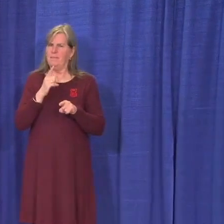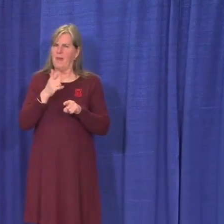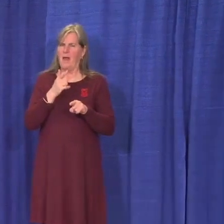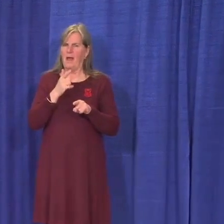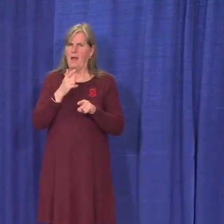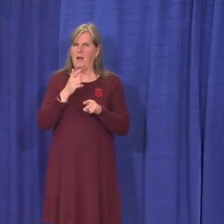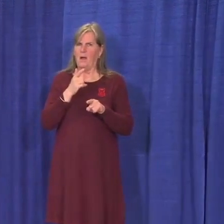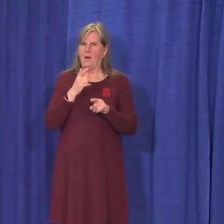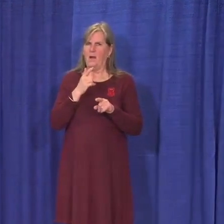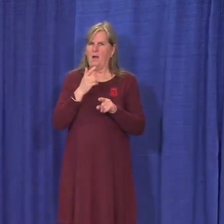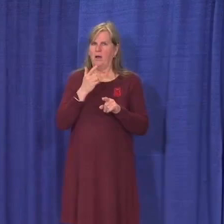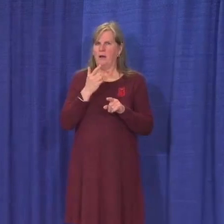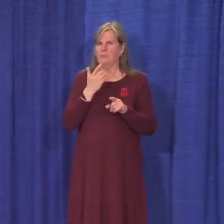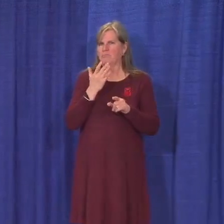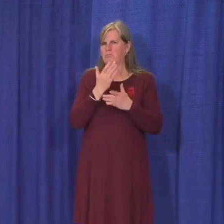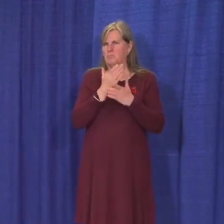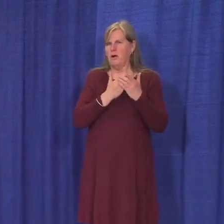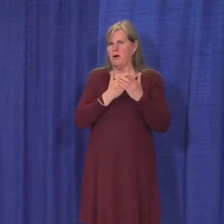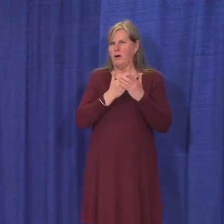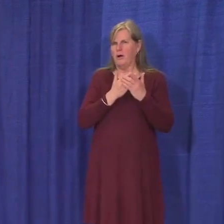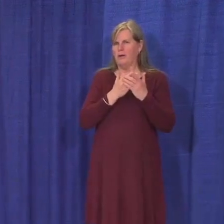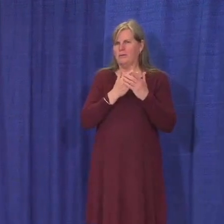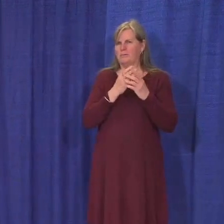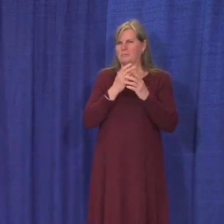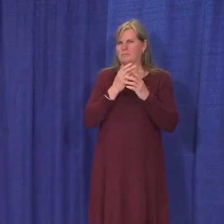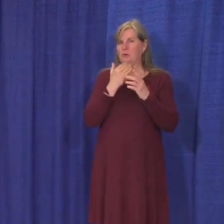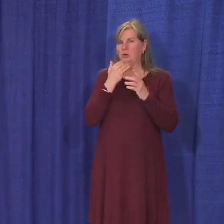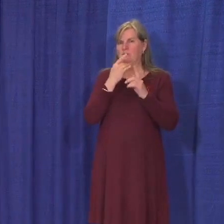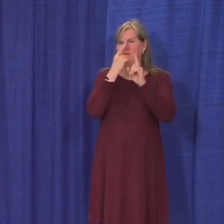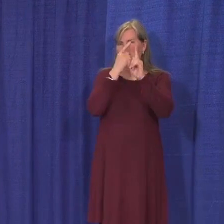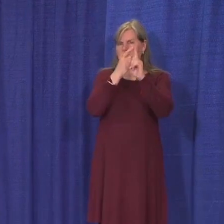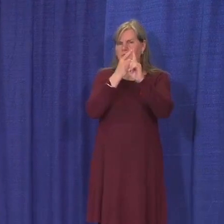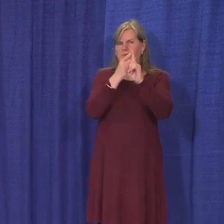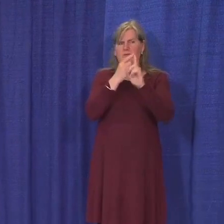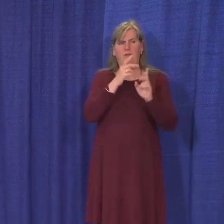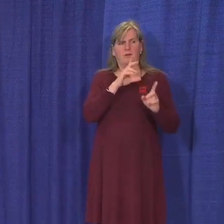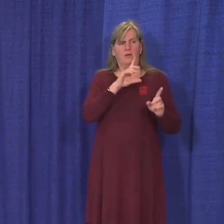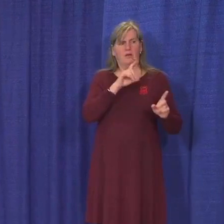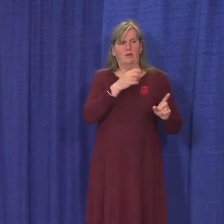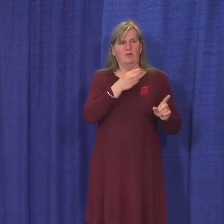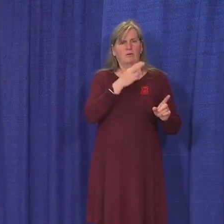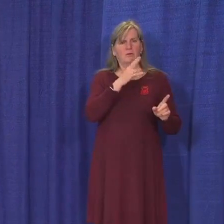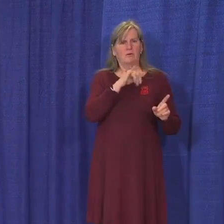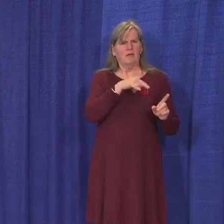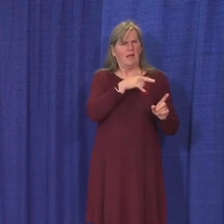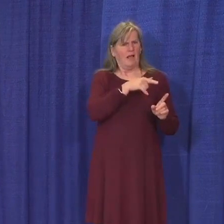date? I wouldn't say that was